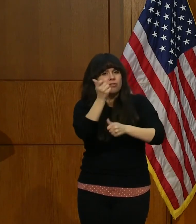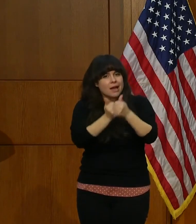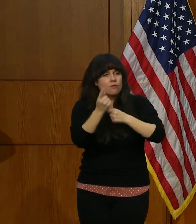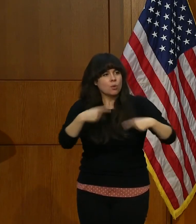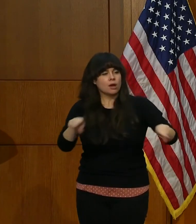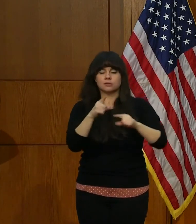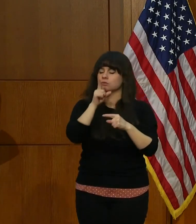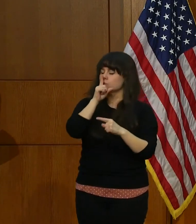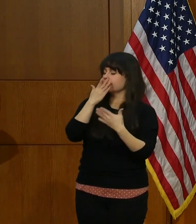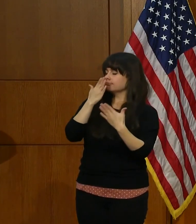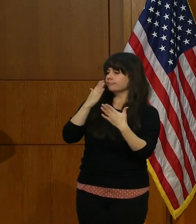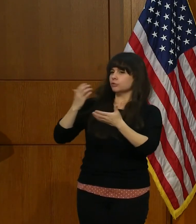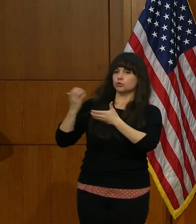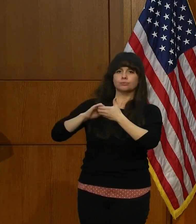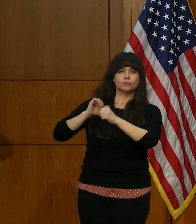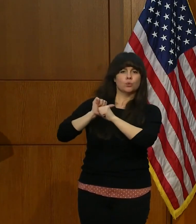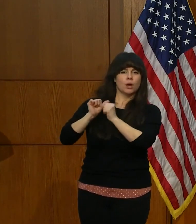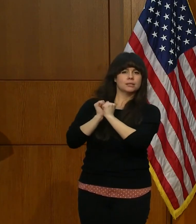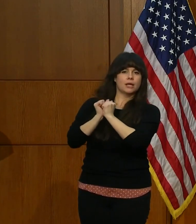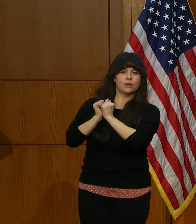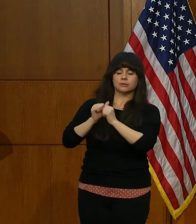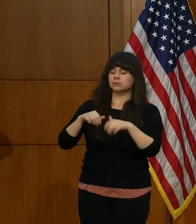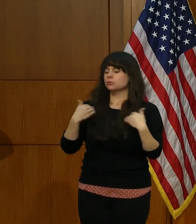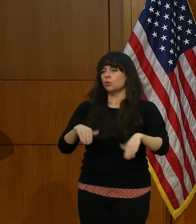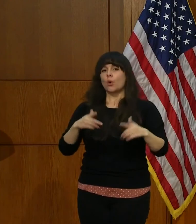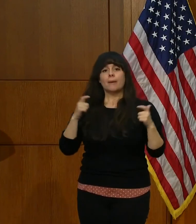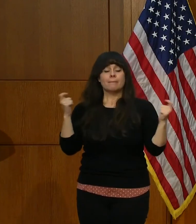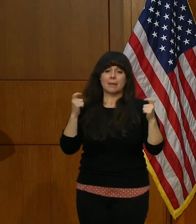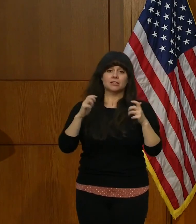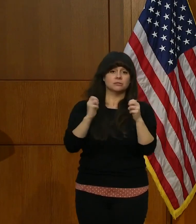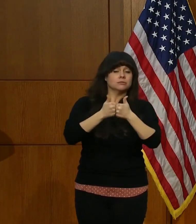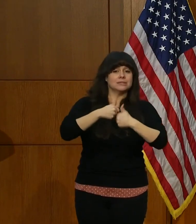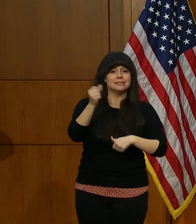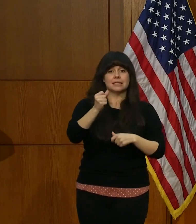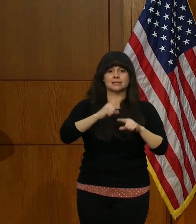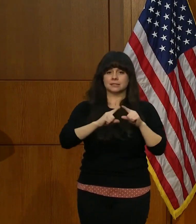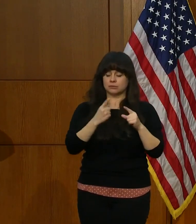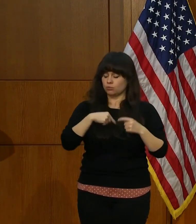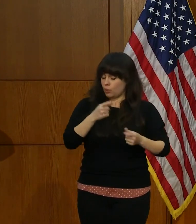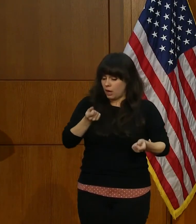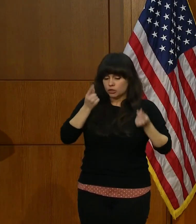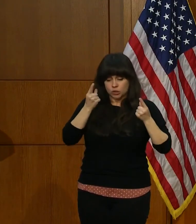OUT WAYS IN WHICH WE CAN HELP SUPPORT THEM AND MAKE SURE THAT WE COULD GET MORE SHOTS IN TIME. SO WE'RE GRATEFUL FOR THAT AS WELL. SO IT'S BEEN A